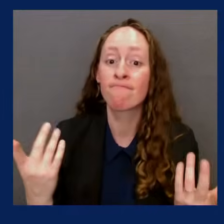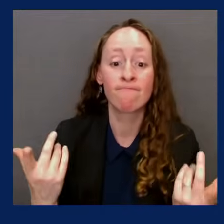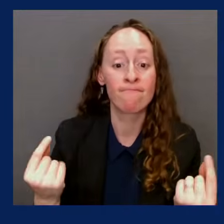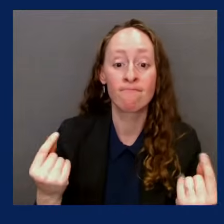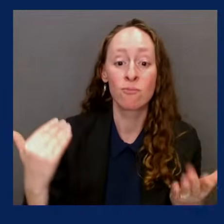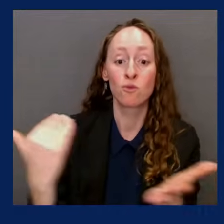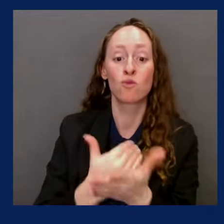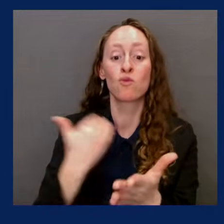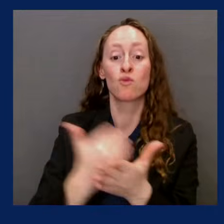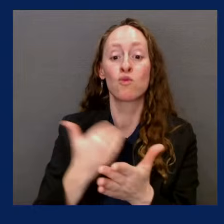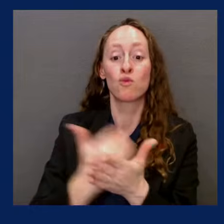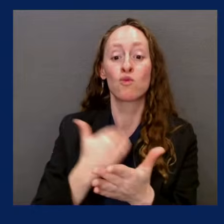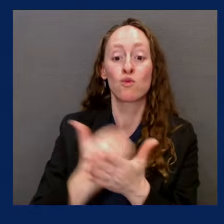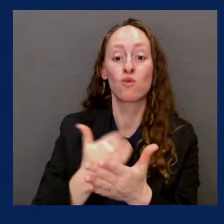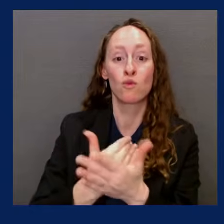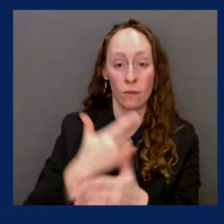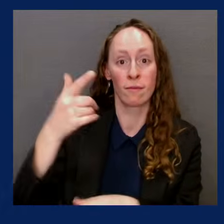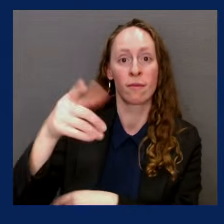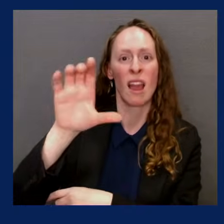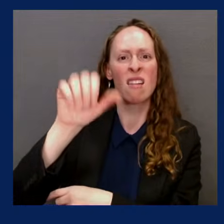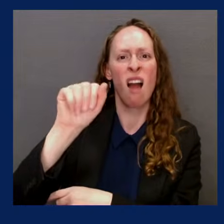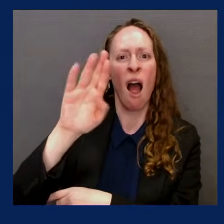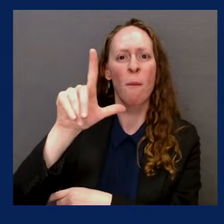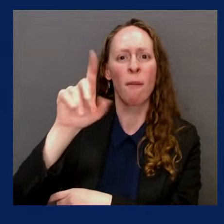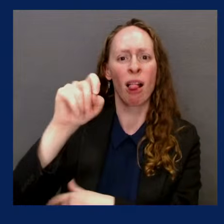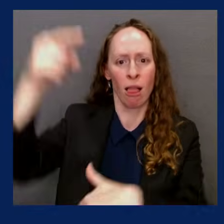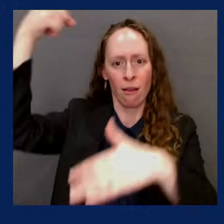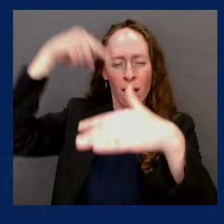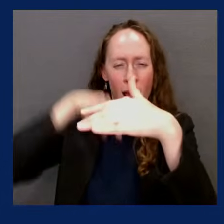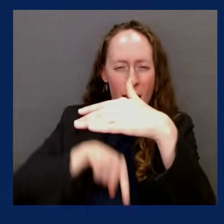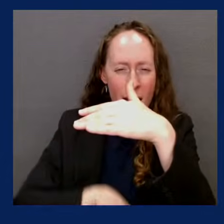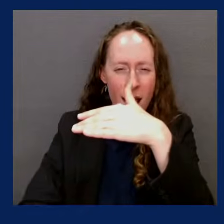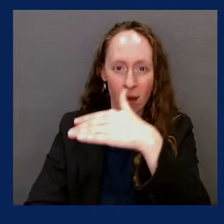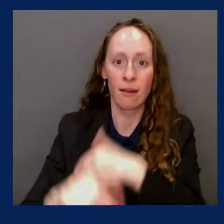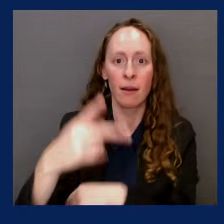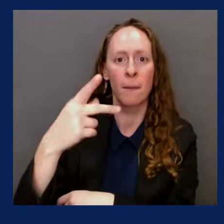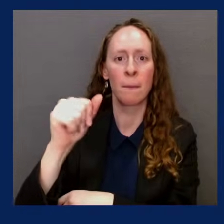to financing; and that we'll work together through a new Pacific banking forum